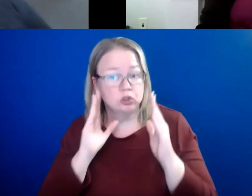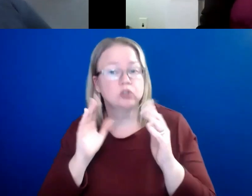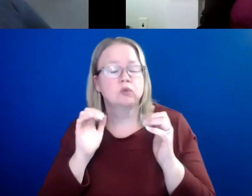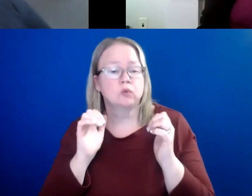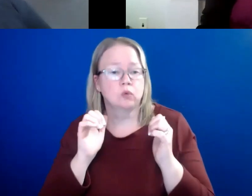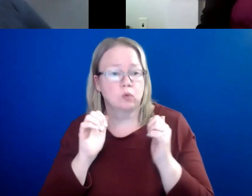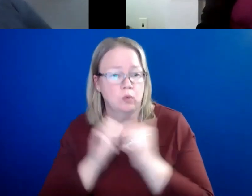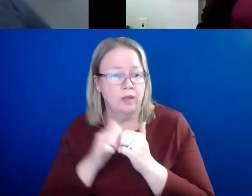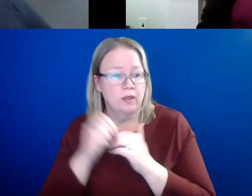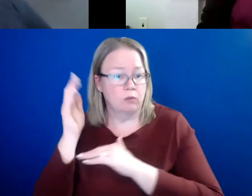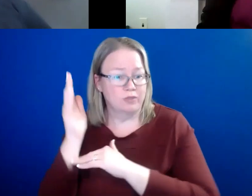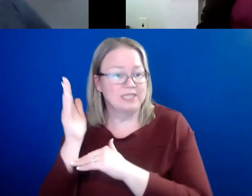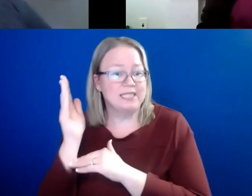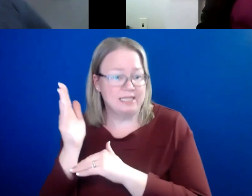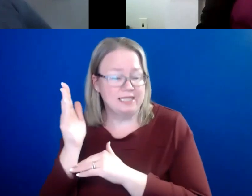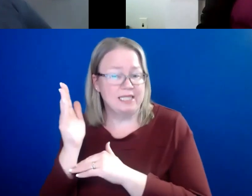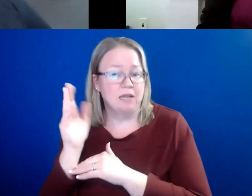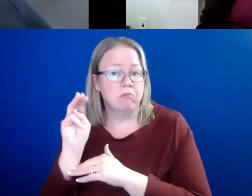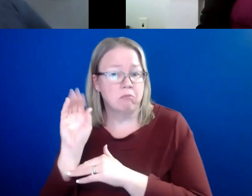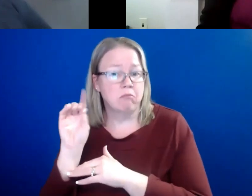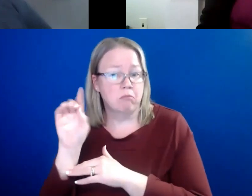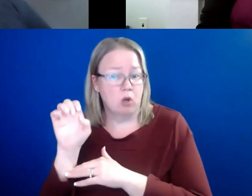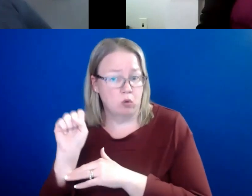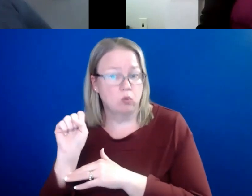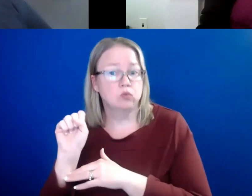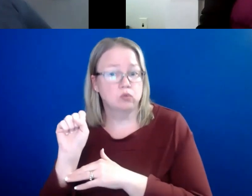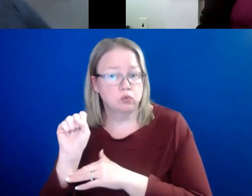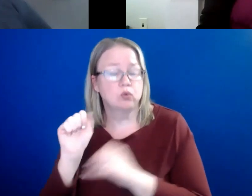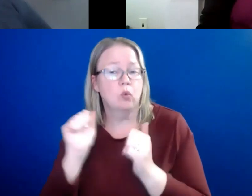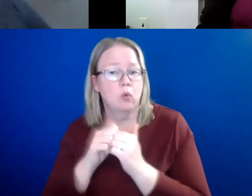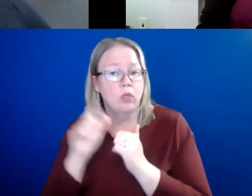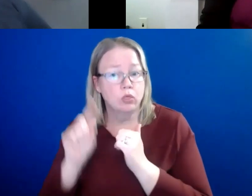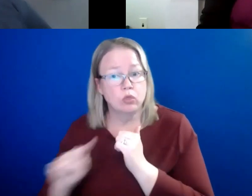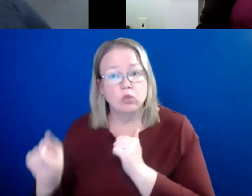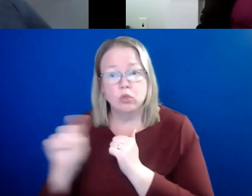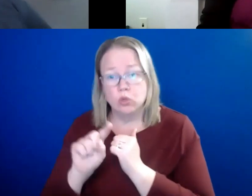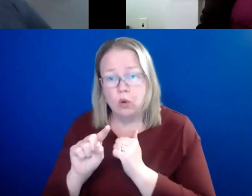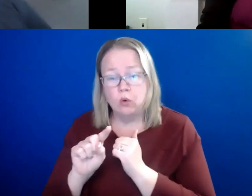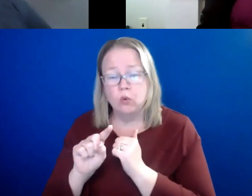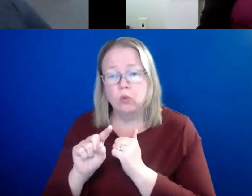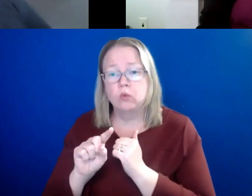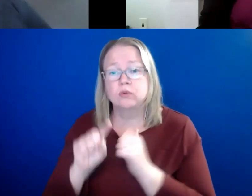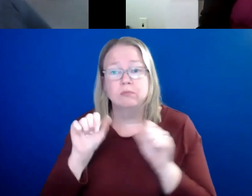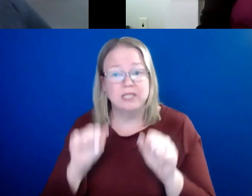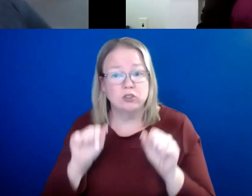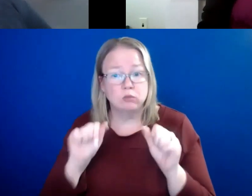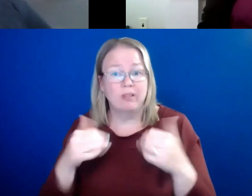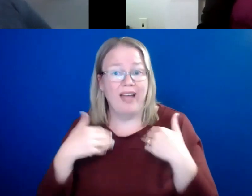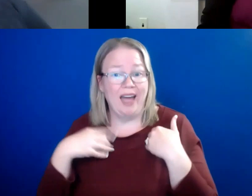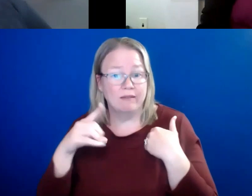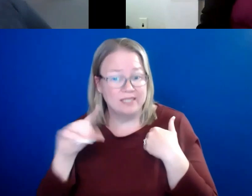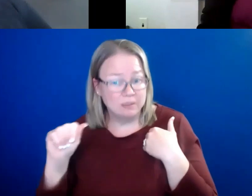presenting modes 13:16:48 with those who potentially have disabilities attending